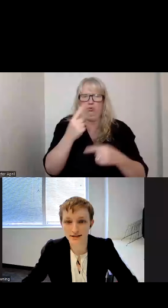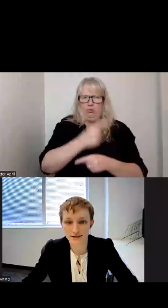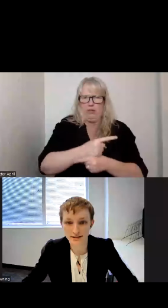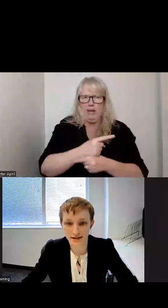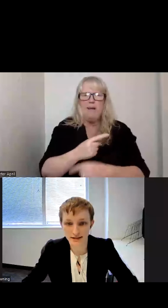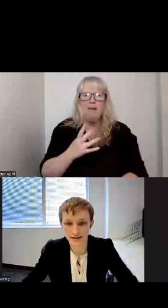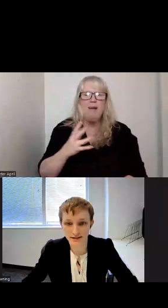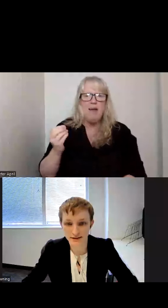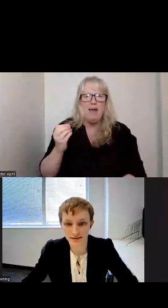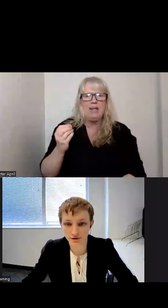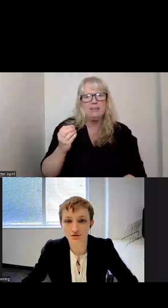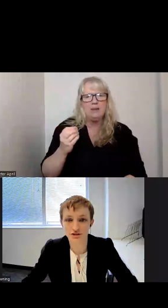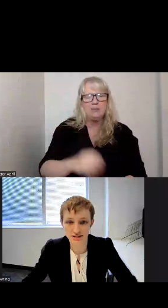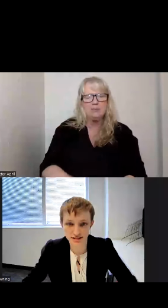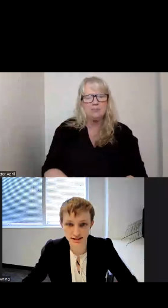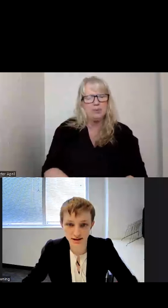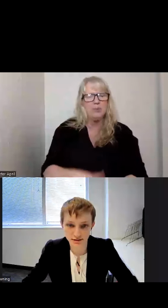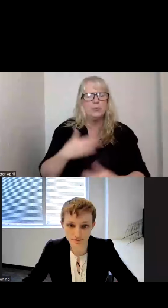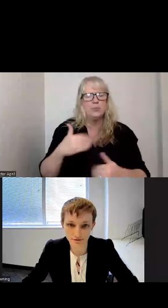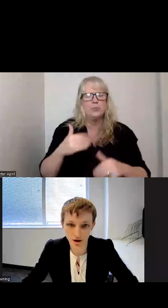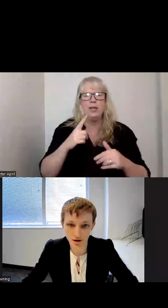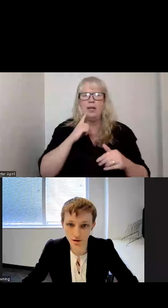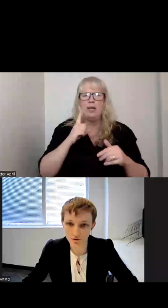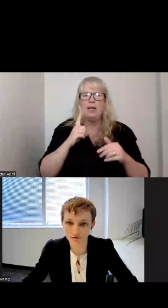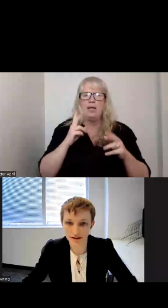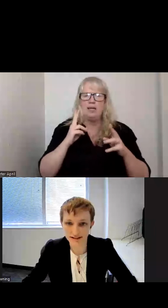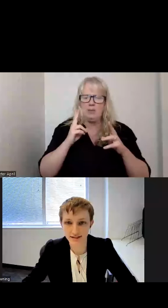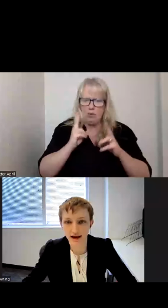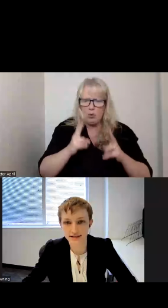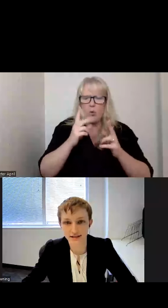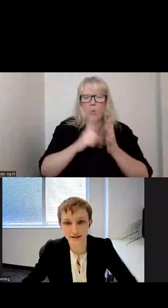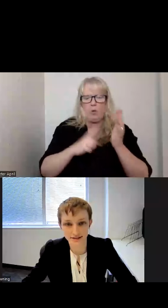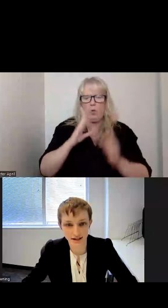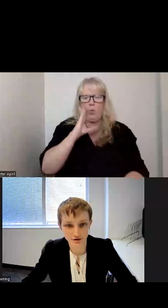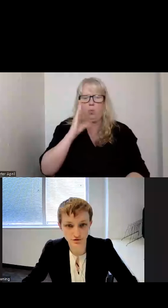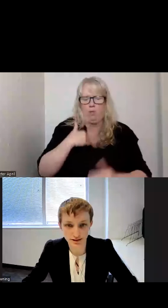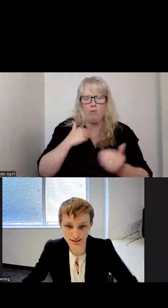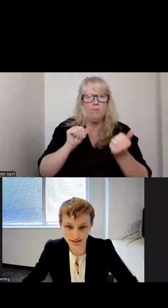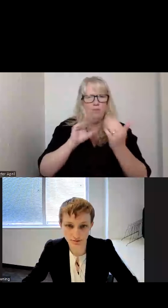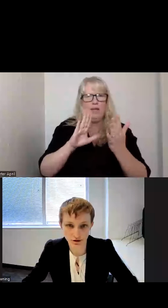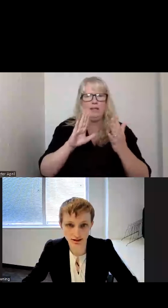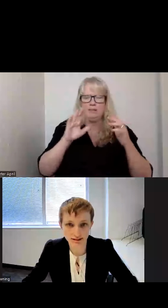AND THE URGENCY OF WHAT WE ARE FACING AS A COUNTRY AND COMMUNITIES.